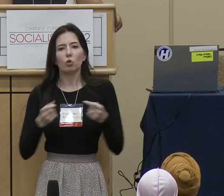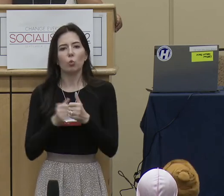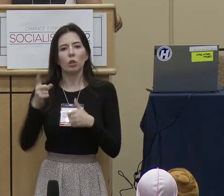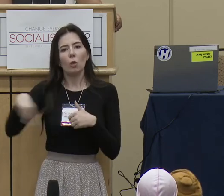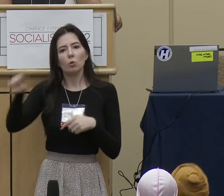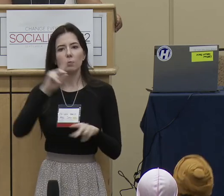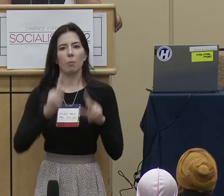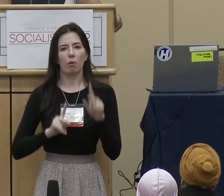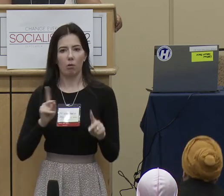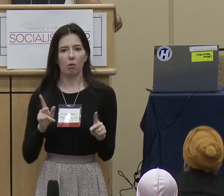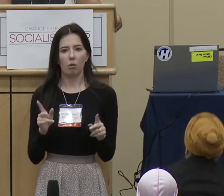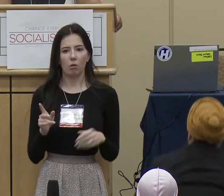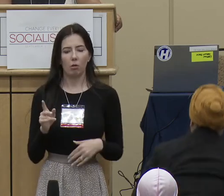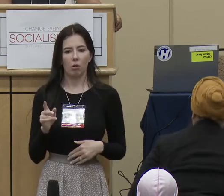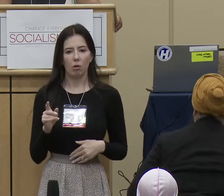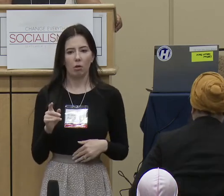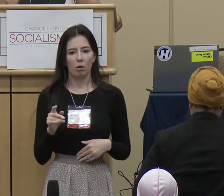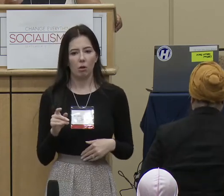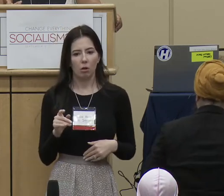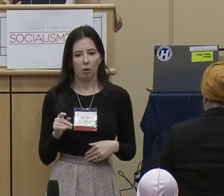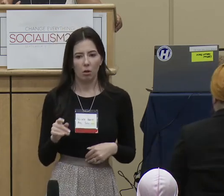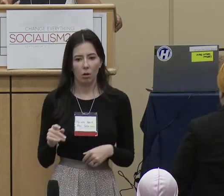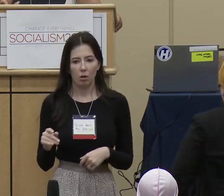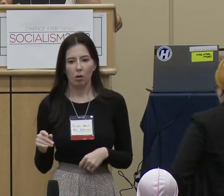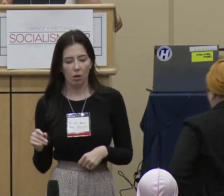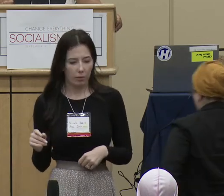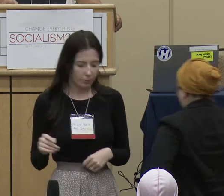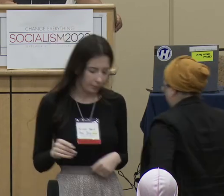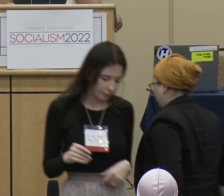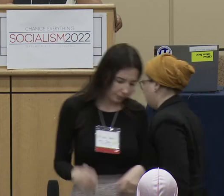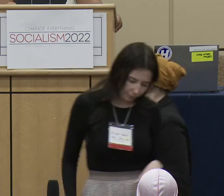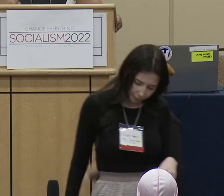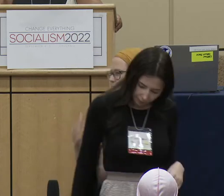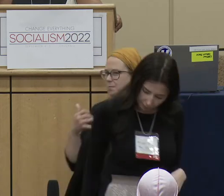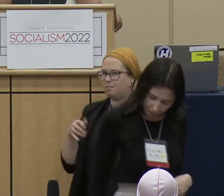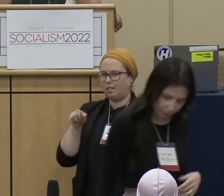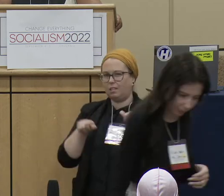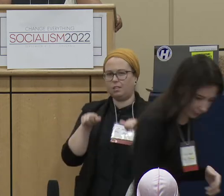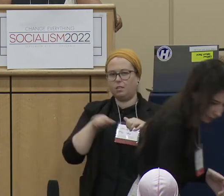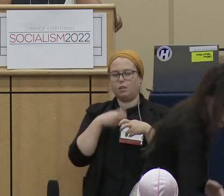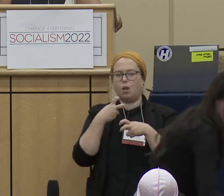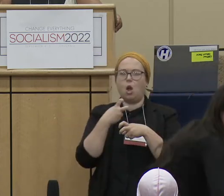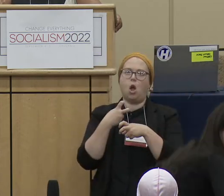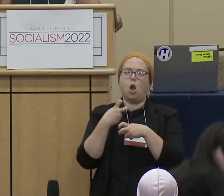people ? So, we're in a precarious